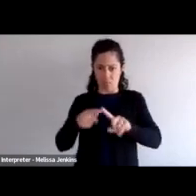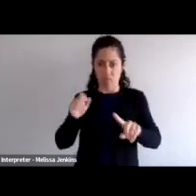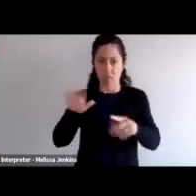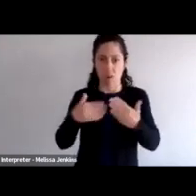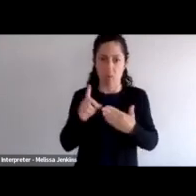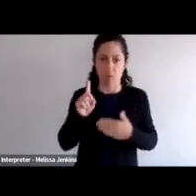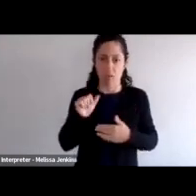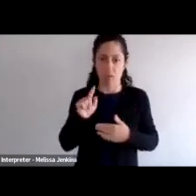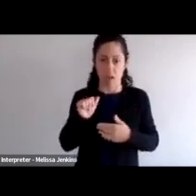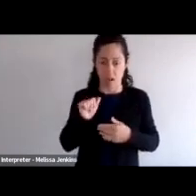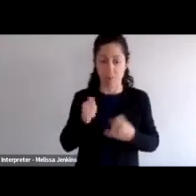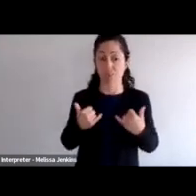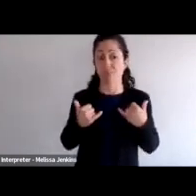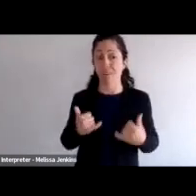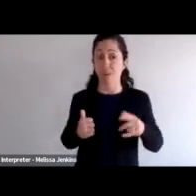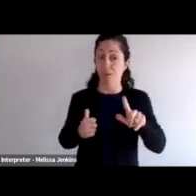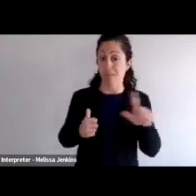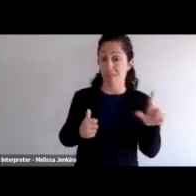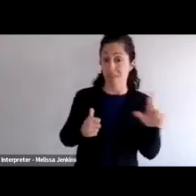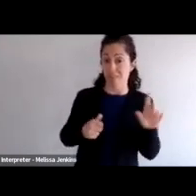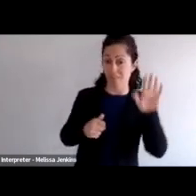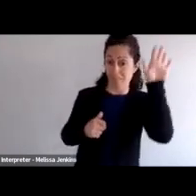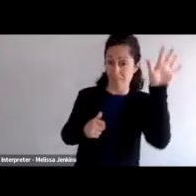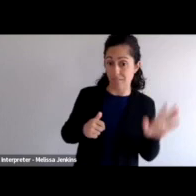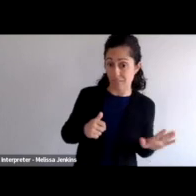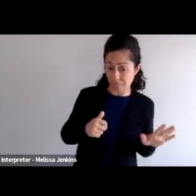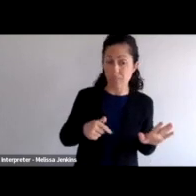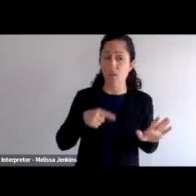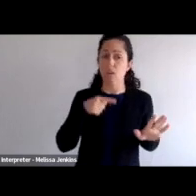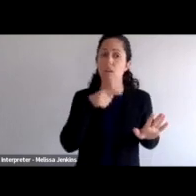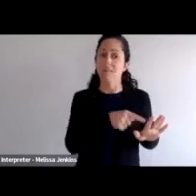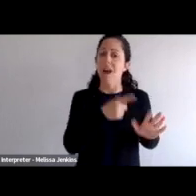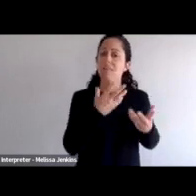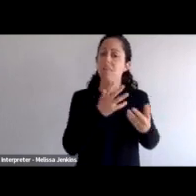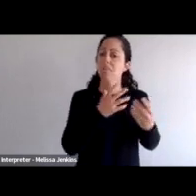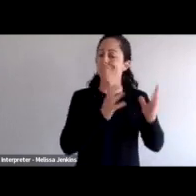see that the traditional way of sharing data with researchers is one at a time. A researcher